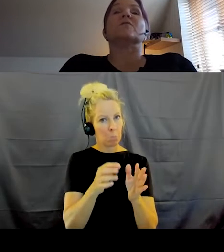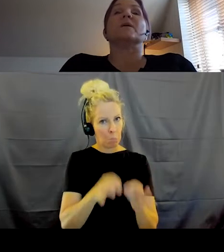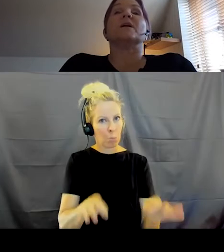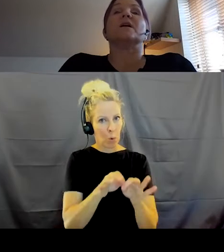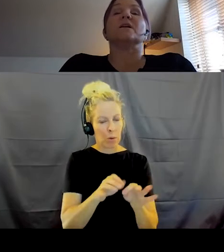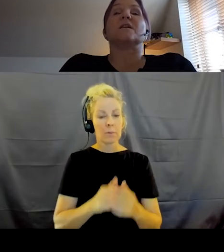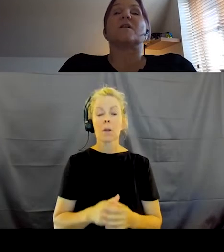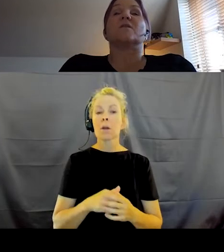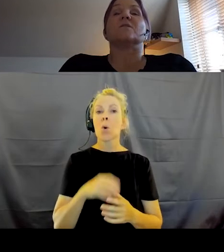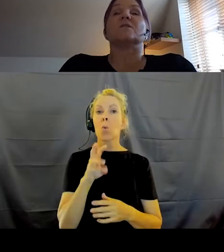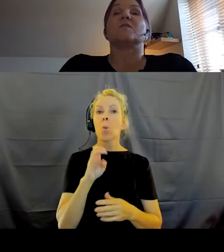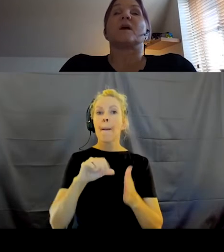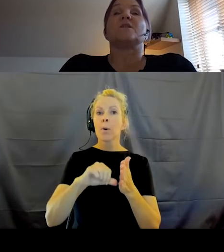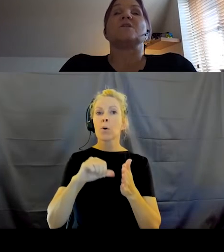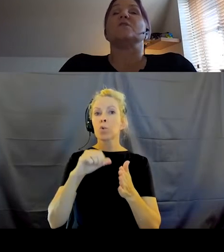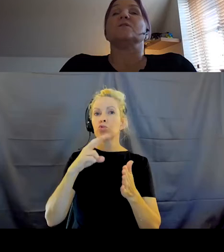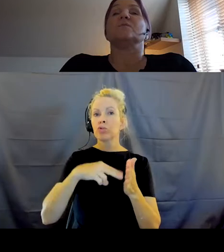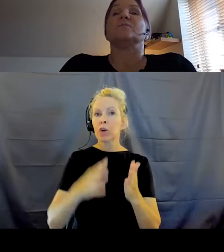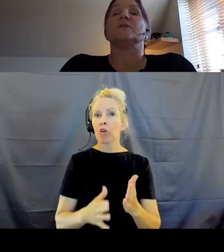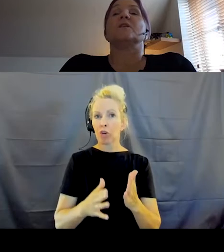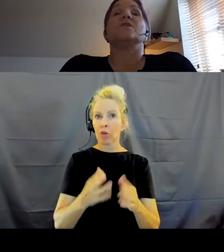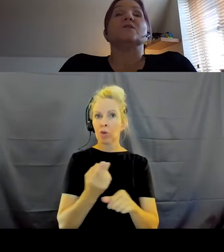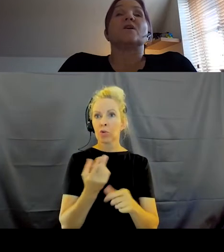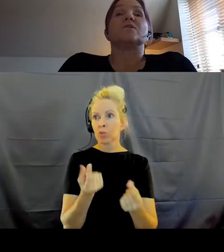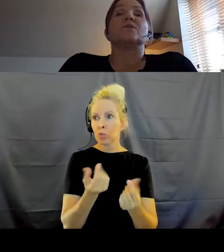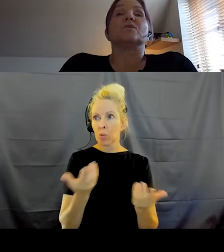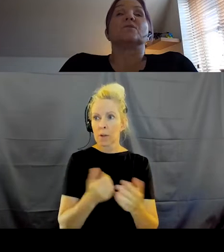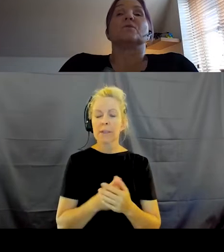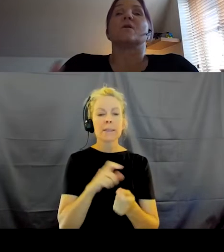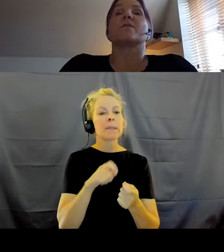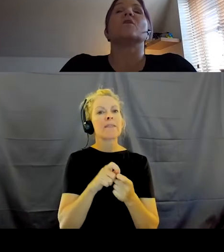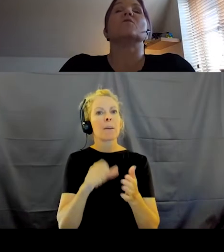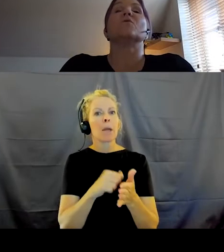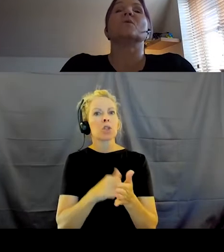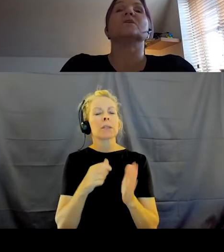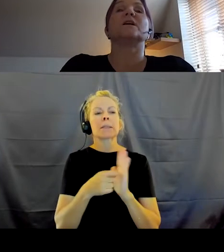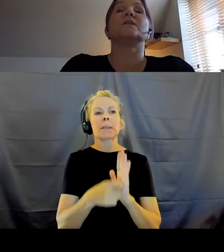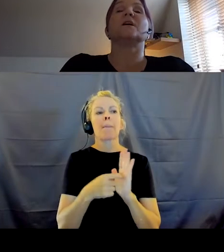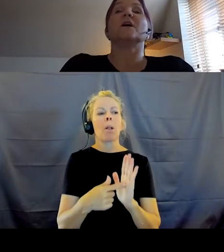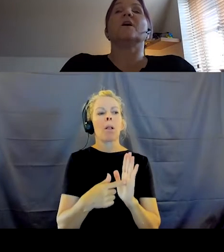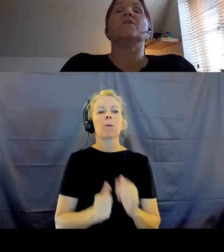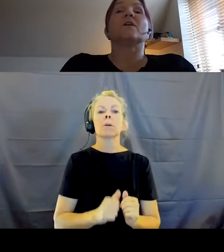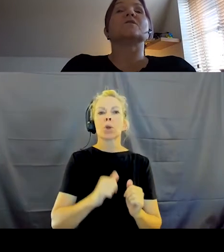not familiar is on certain pages, usually news articles or other long form content you can ask